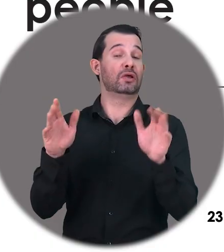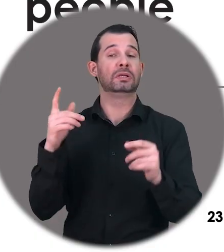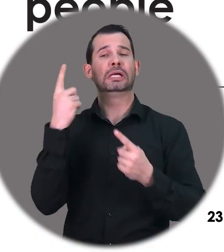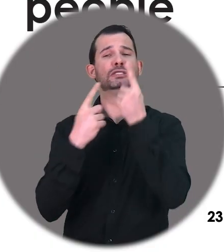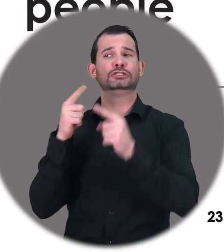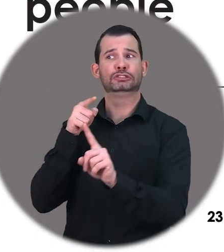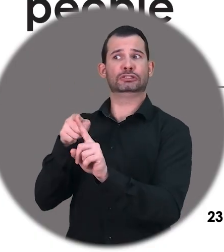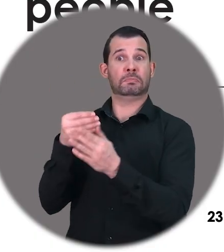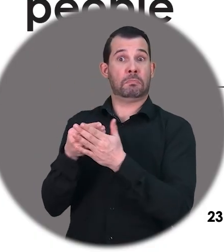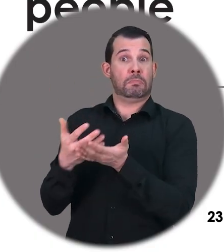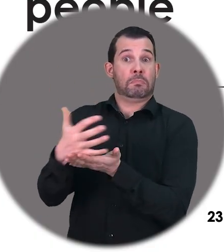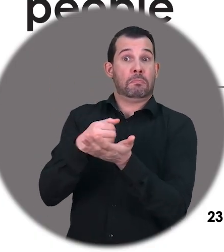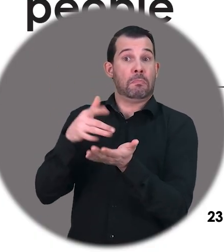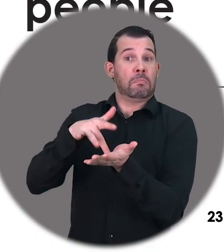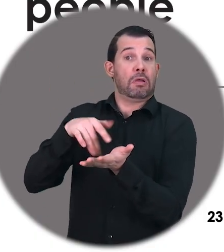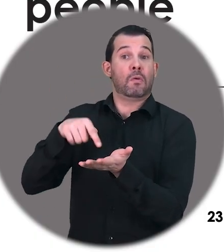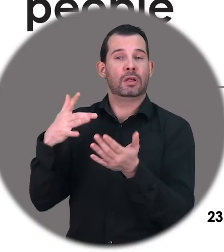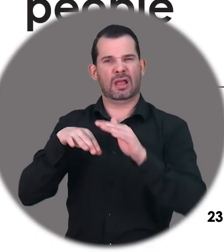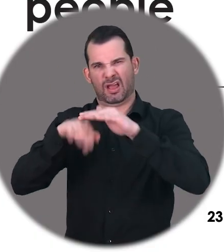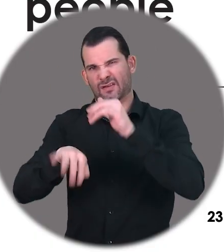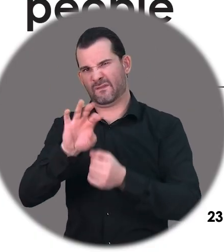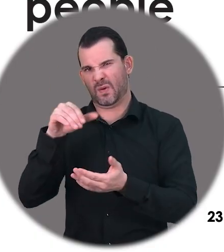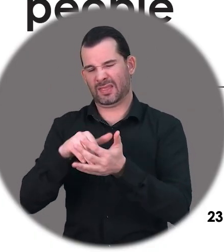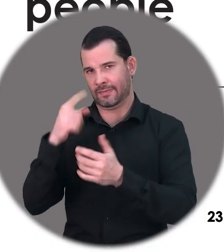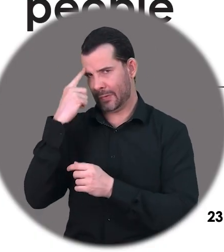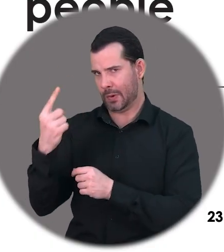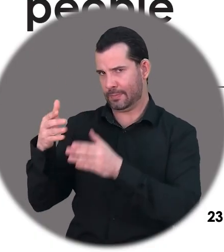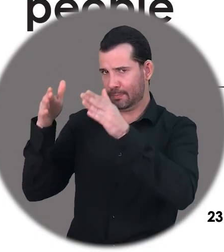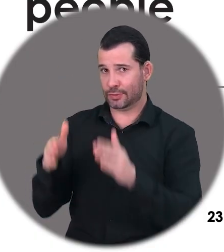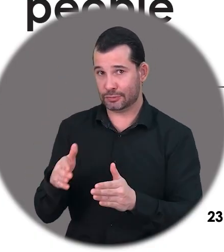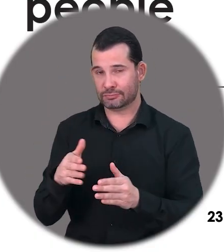Generally, a modest income is less than $40,000